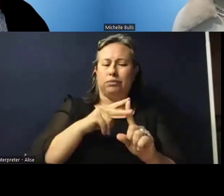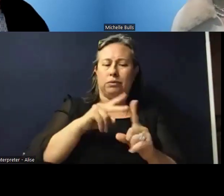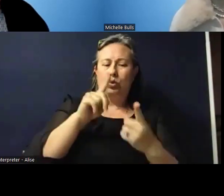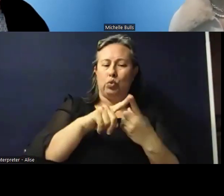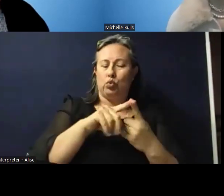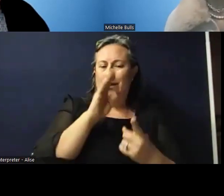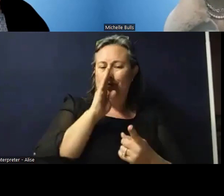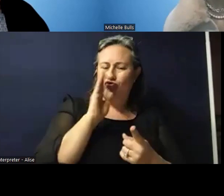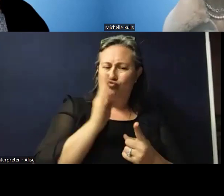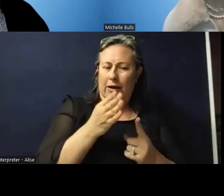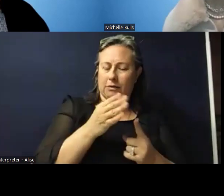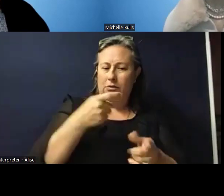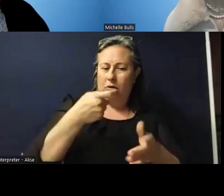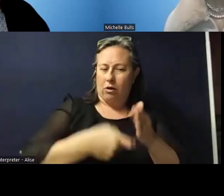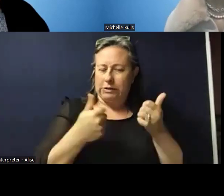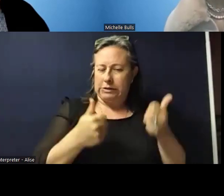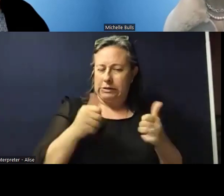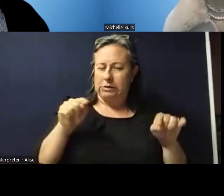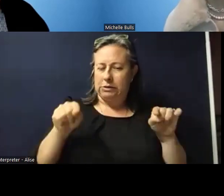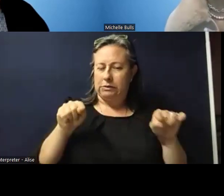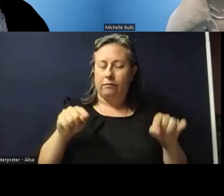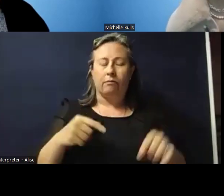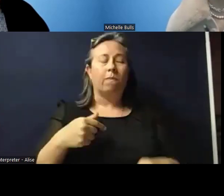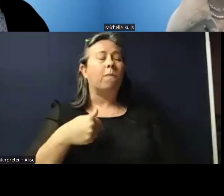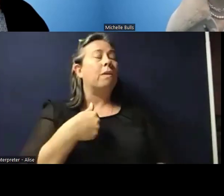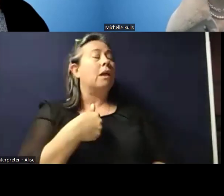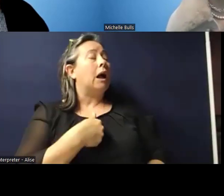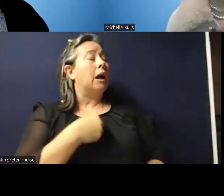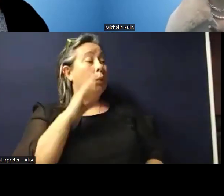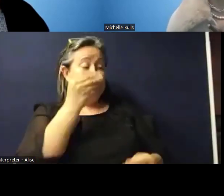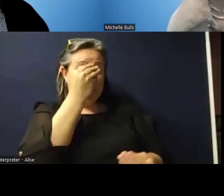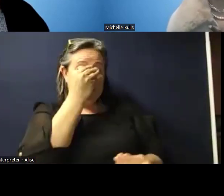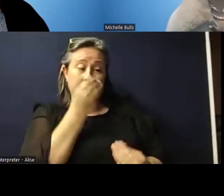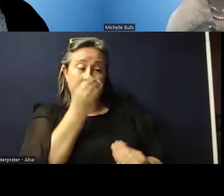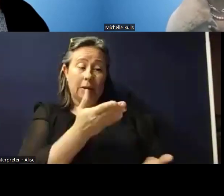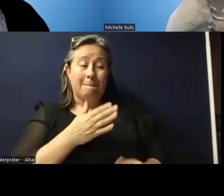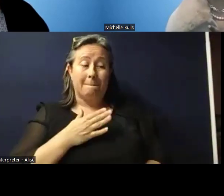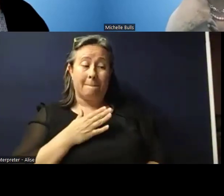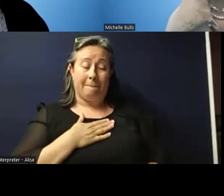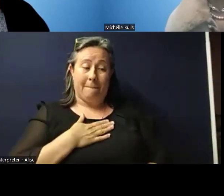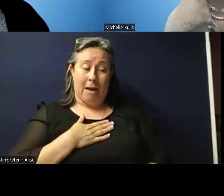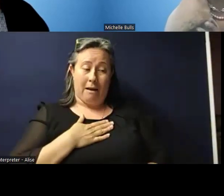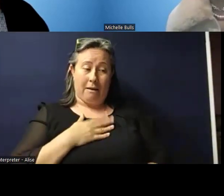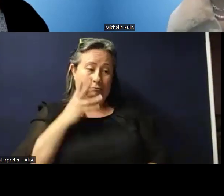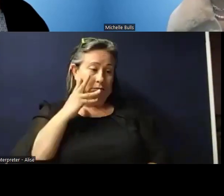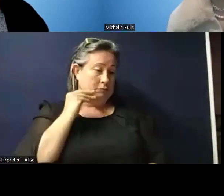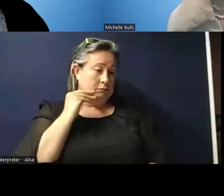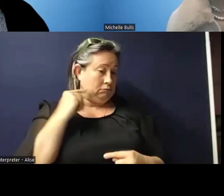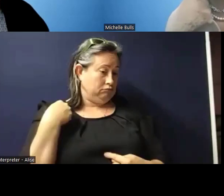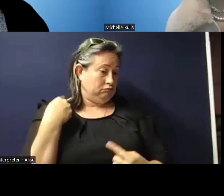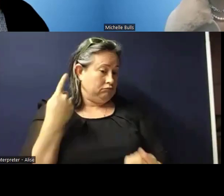Michelle Bulls: So, Emily, I'm going to tell you that in my tenure, this could be claimed as a direct cost